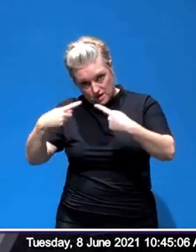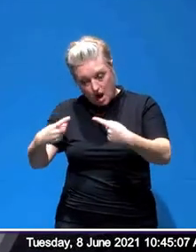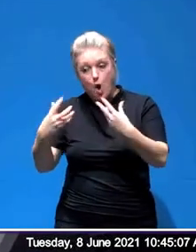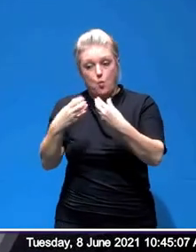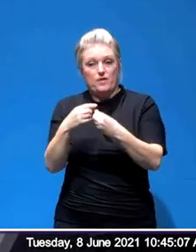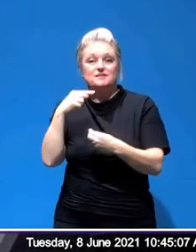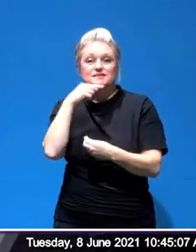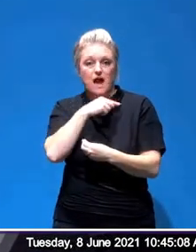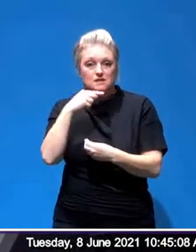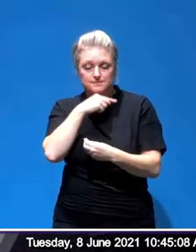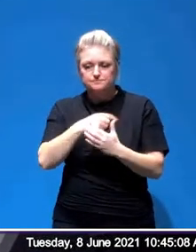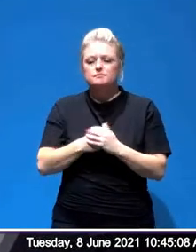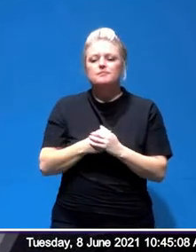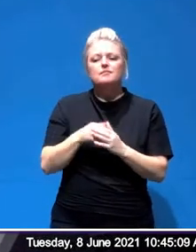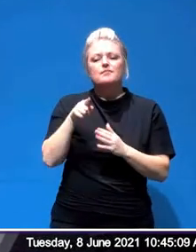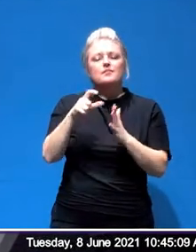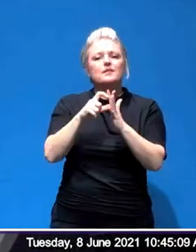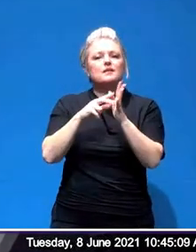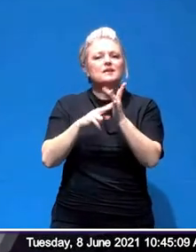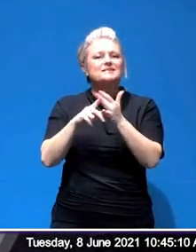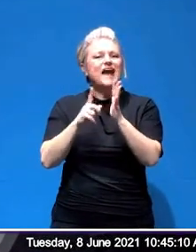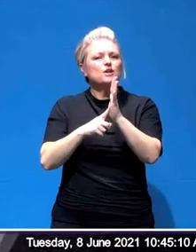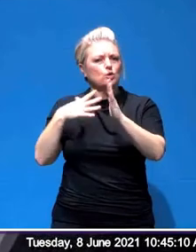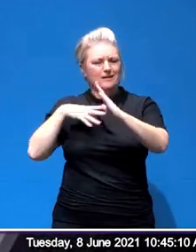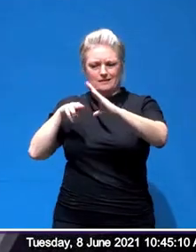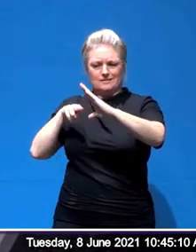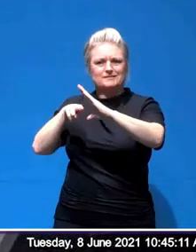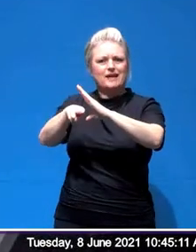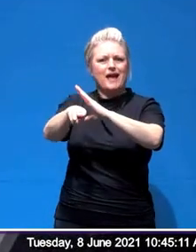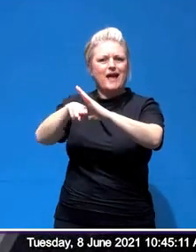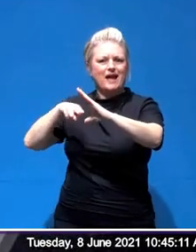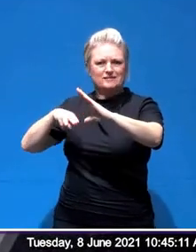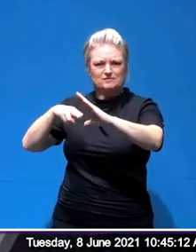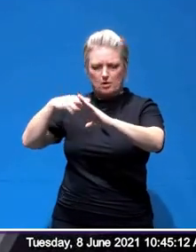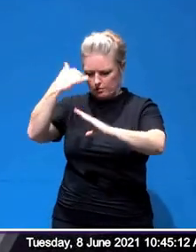Daniel required a scan to check for internal bleeding, so it was important that I be here.